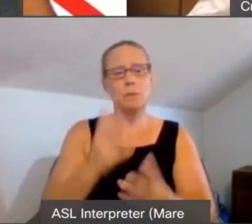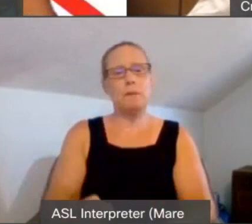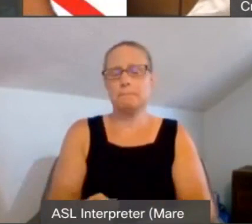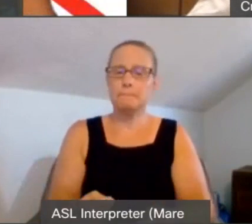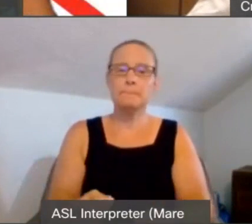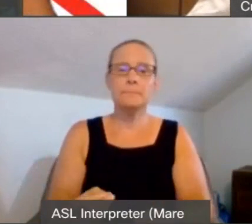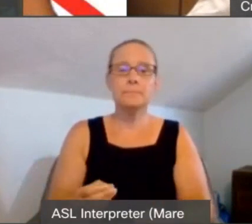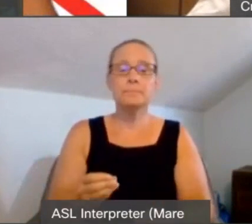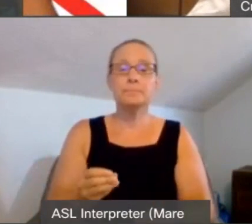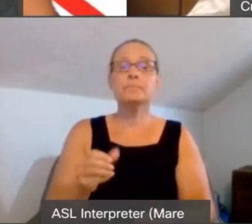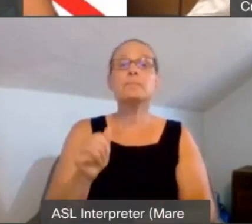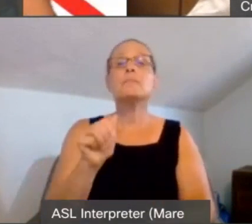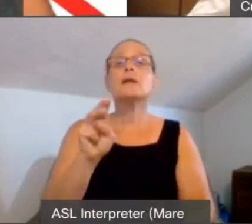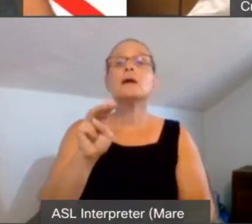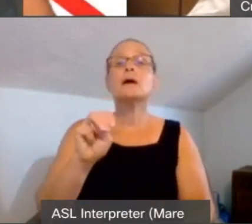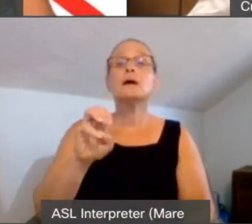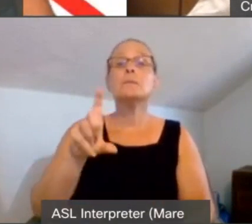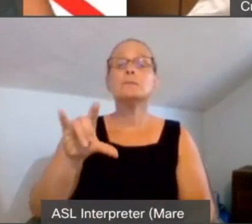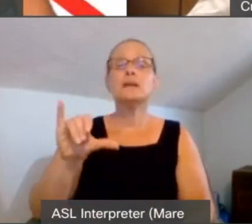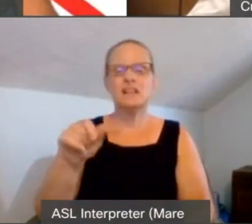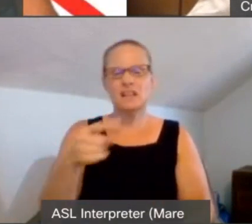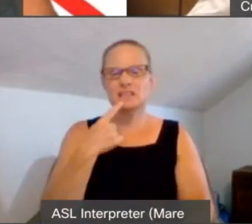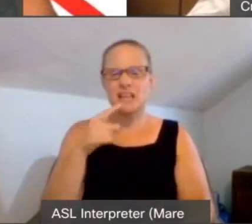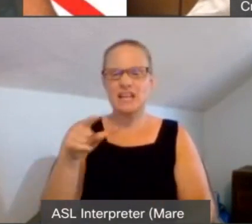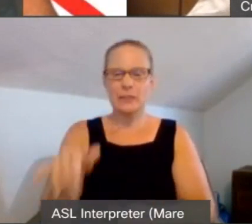And as Amelia put in the chat, if you weren't able